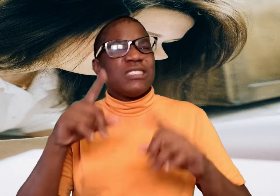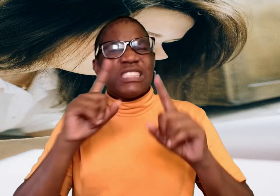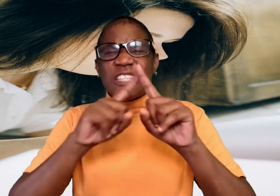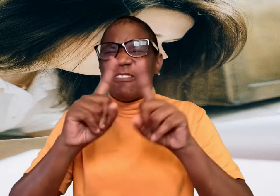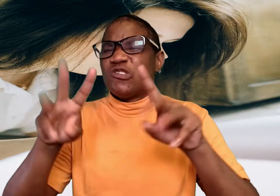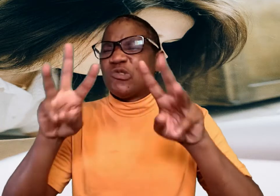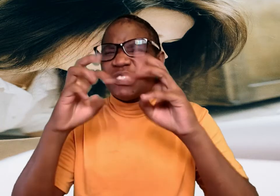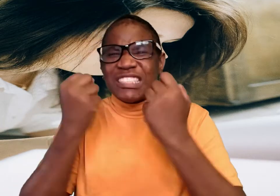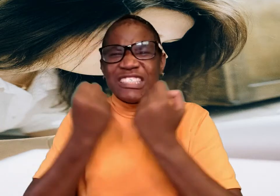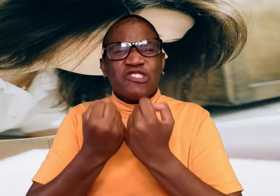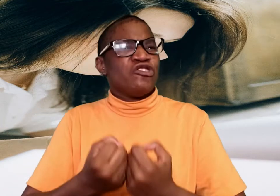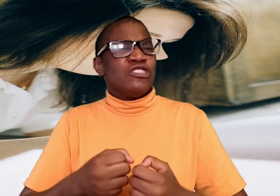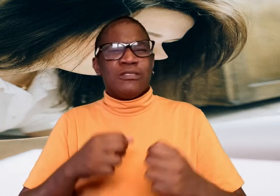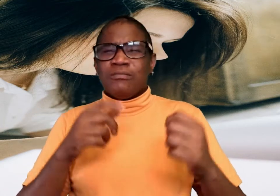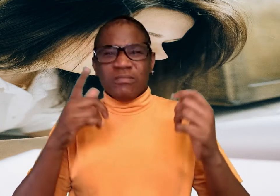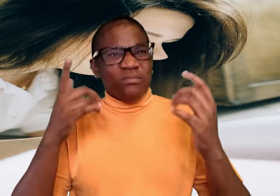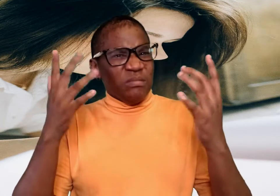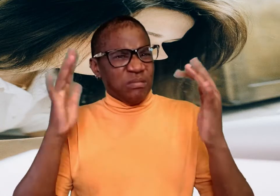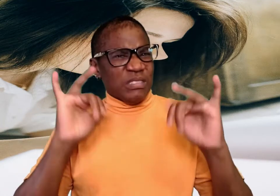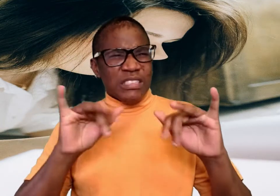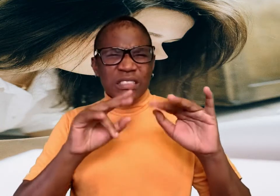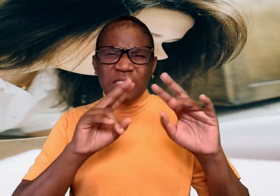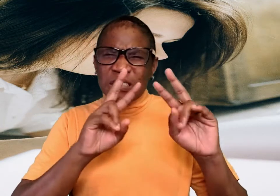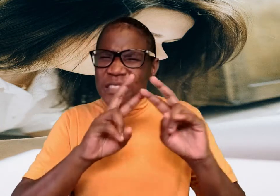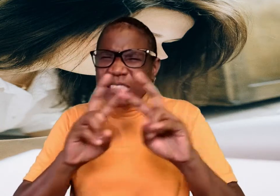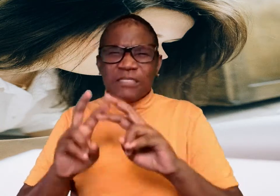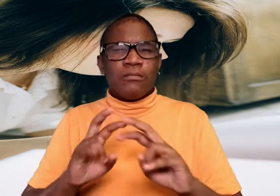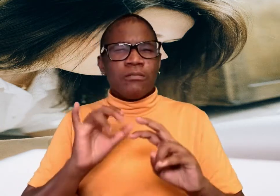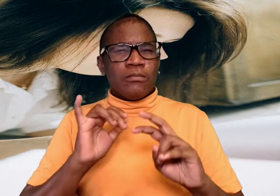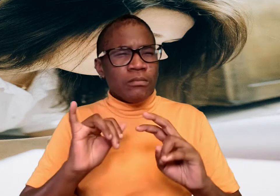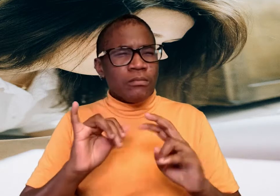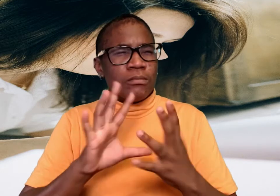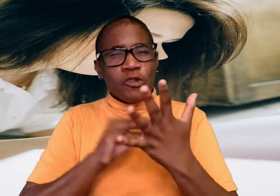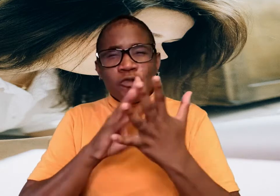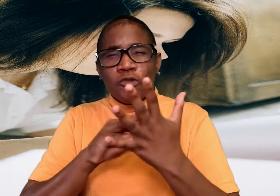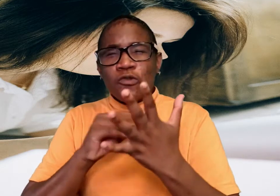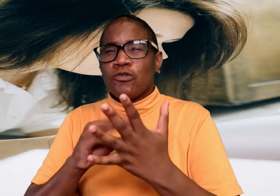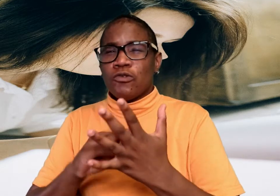Those events allow you to continually learn, change, and grow.